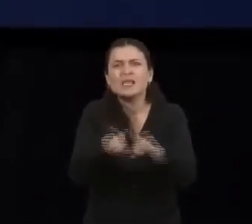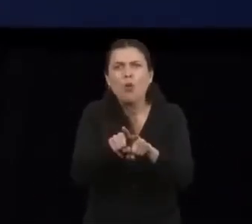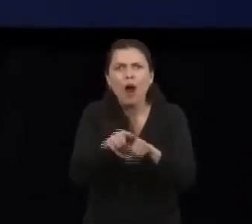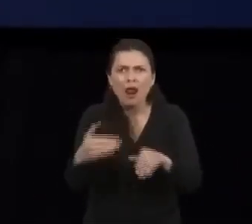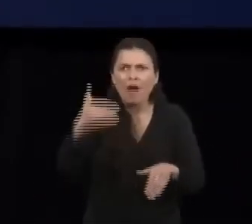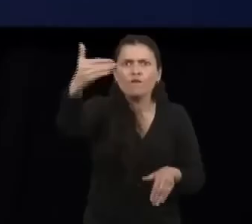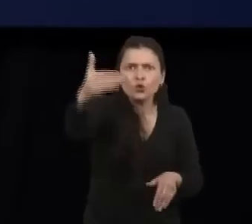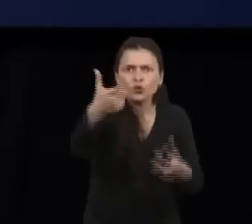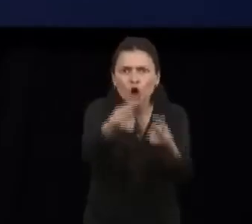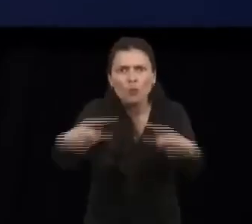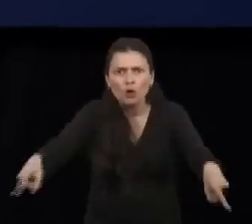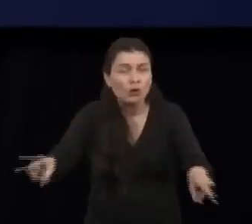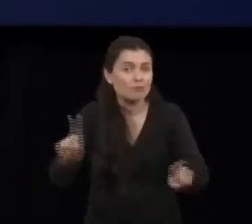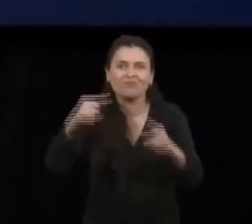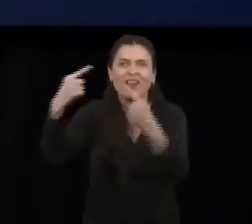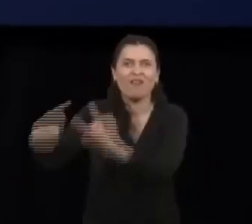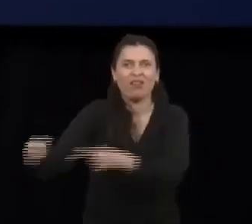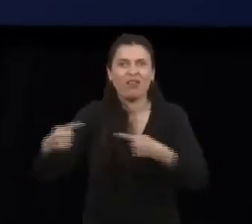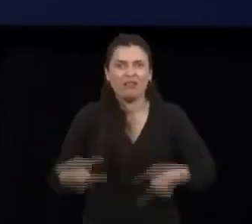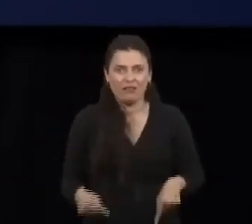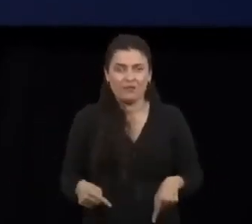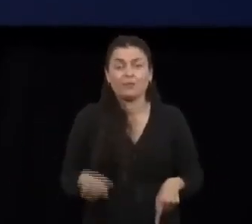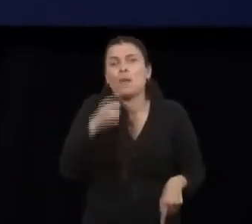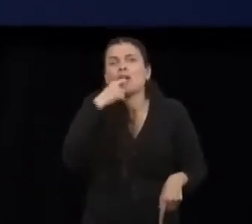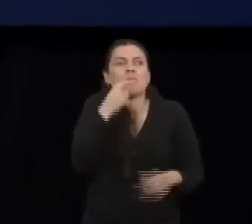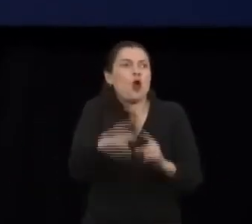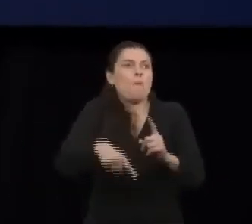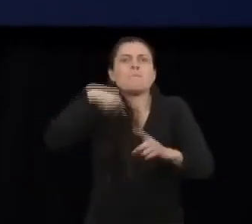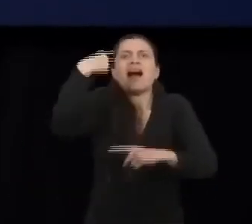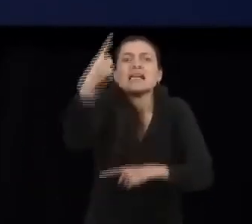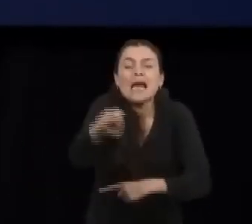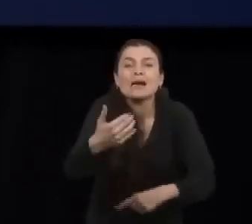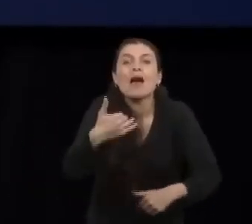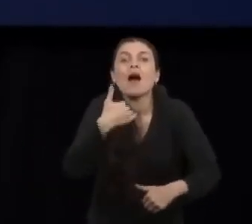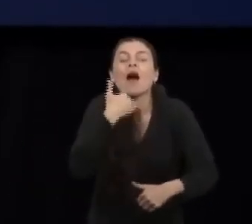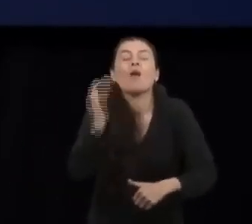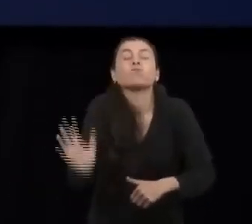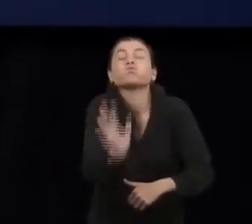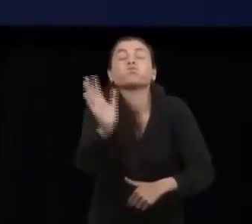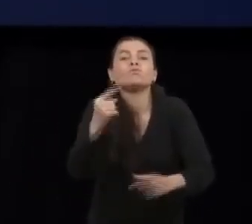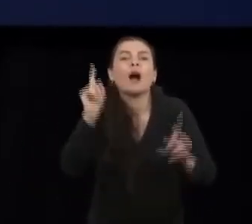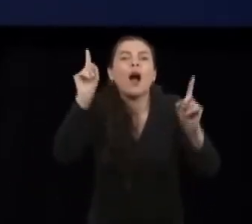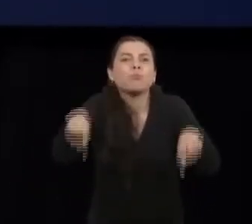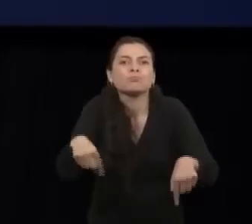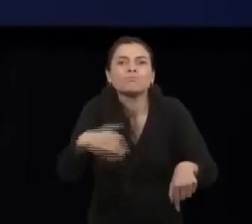That is, clearly, let's say tomorrow, tomorrow is uncertain,